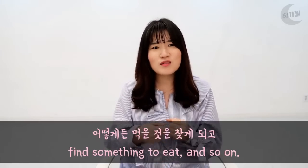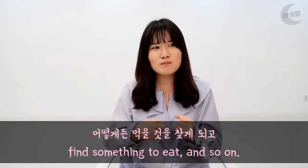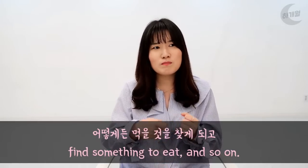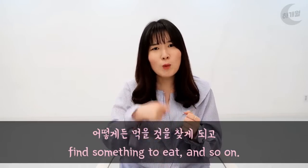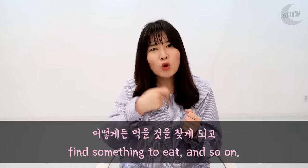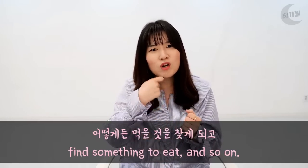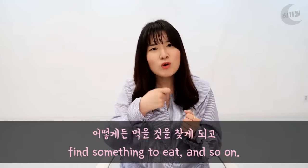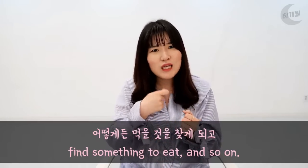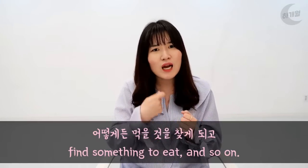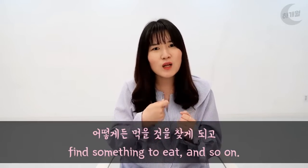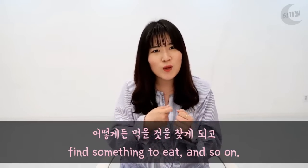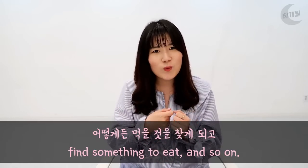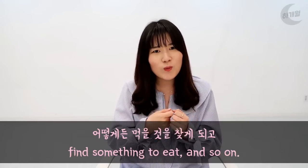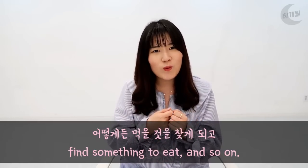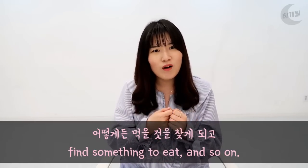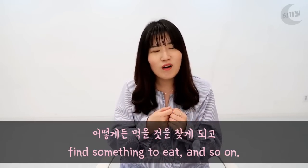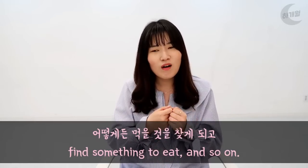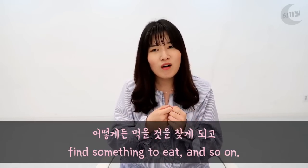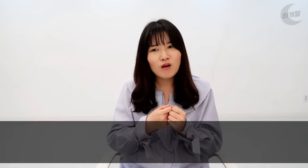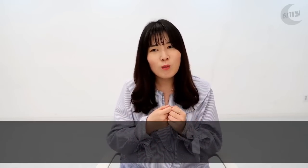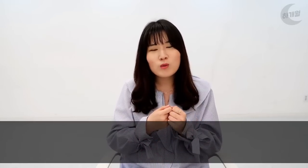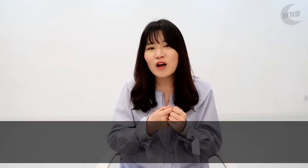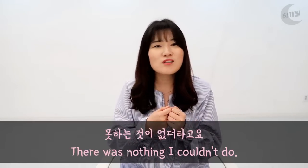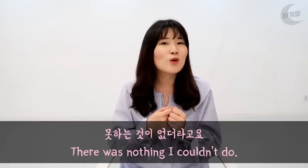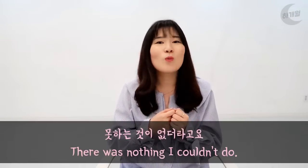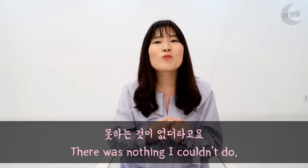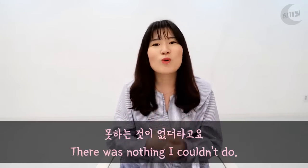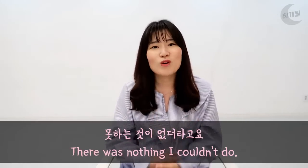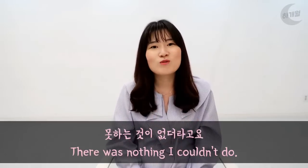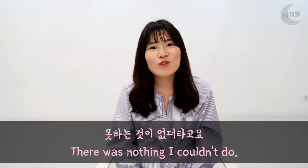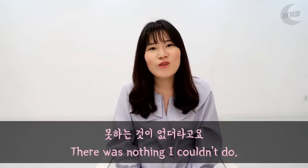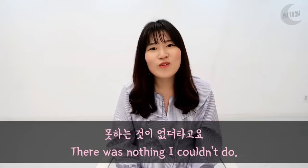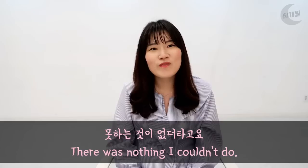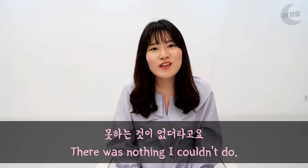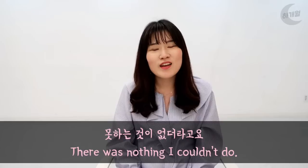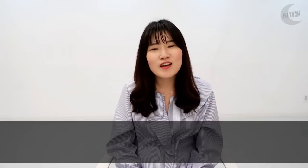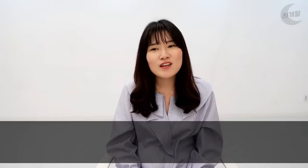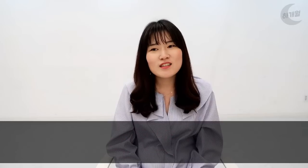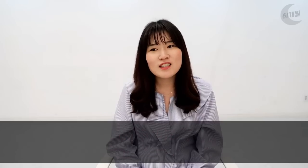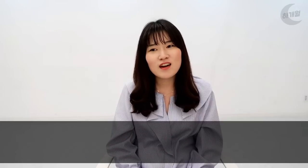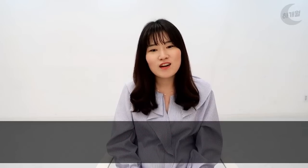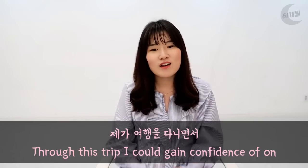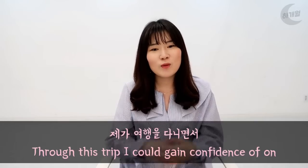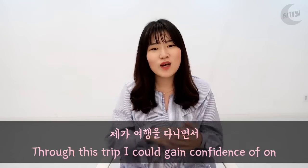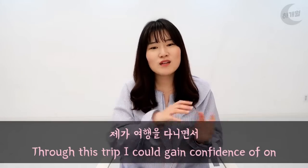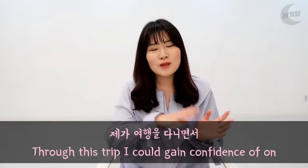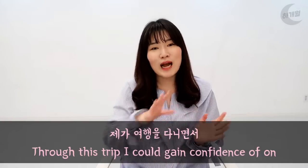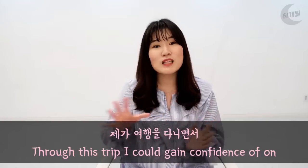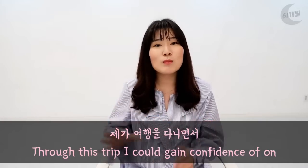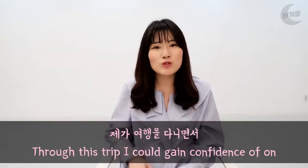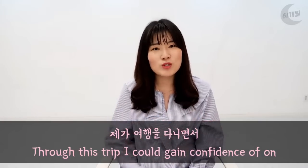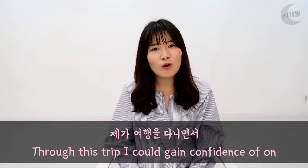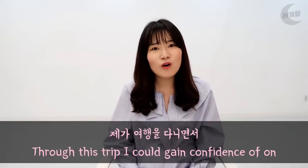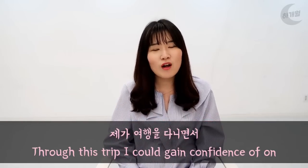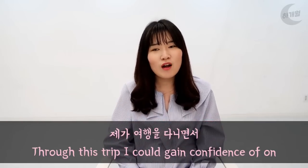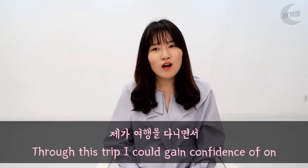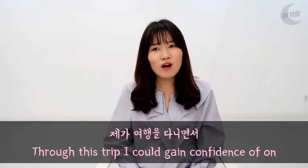find something to eat, and so on. There was nothing I couldn’t do. Through this trip I could gain confidence of on